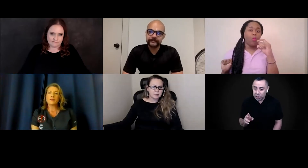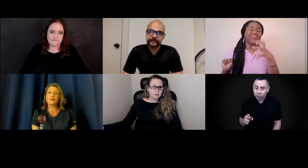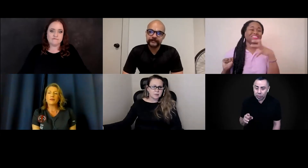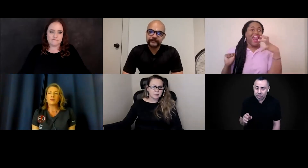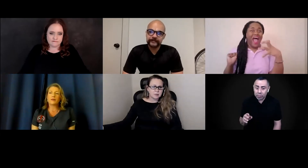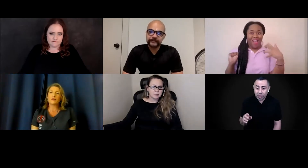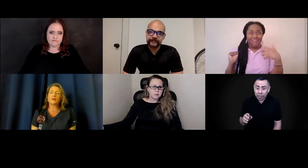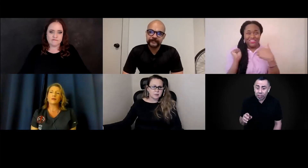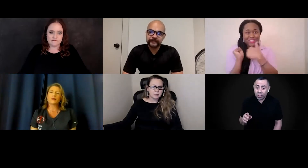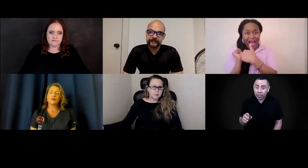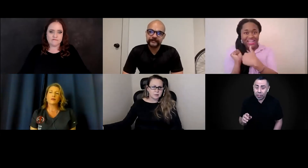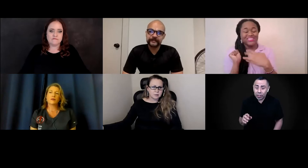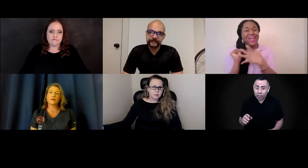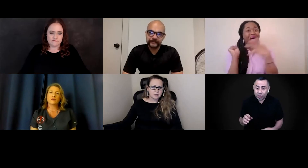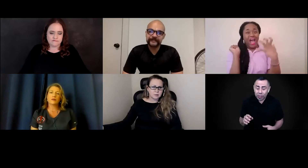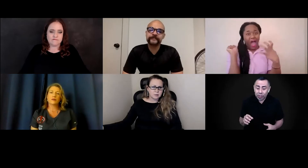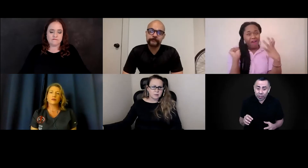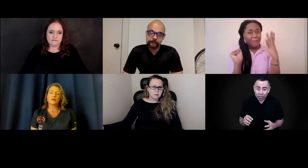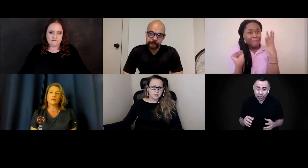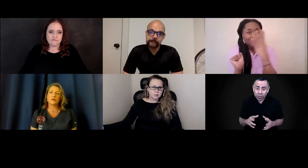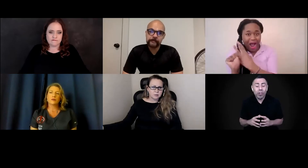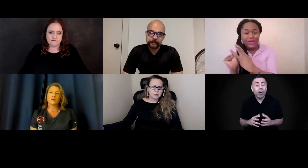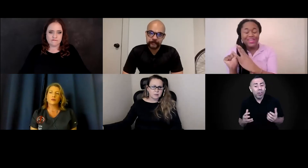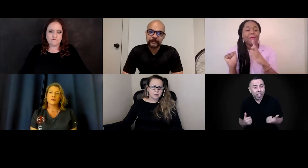Hampton University.